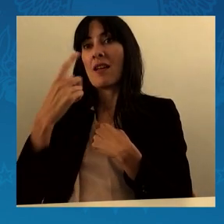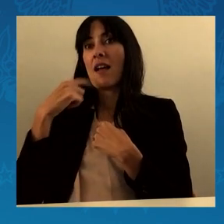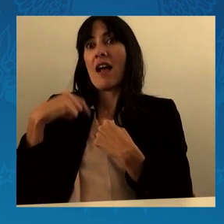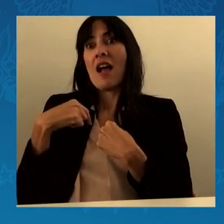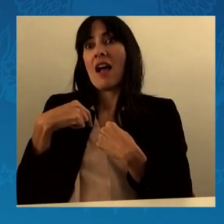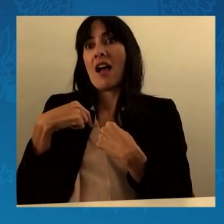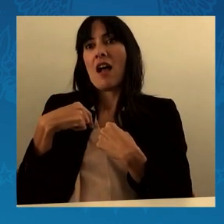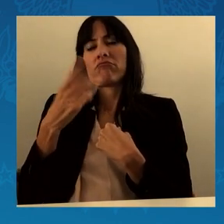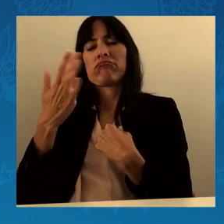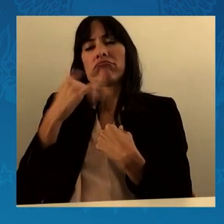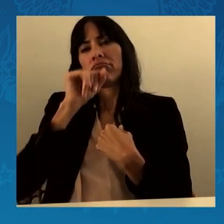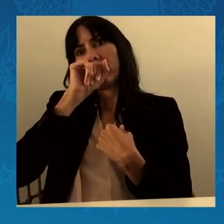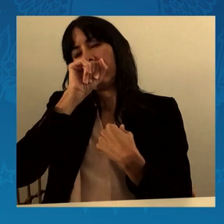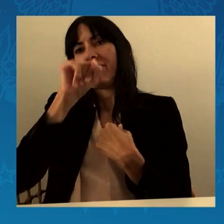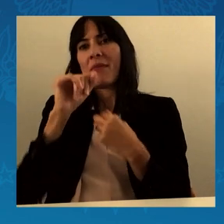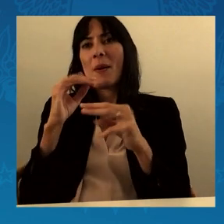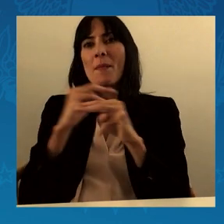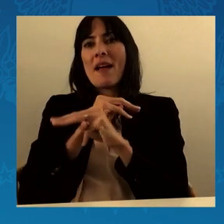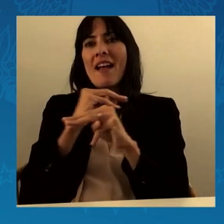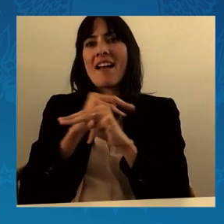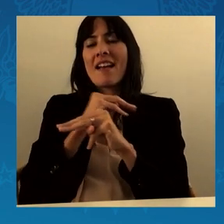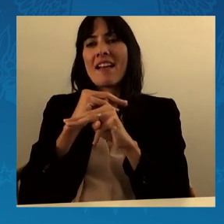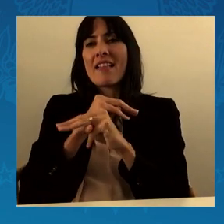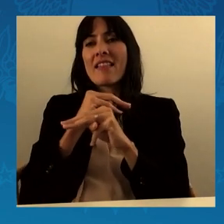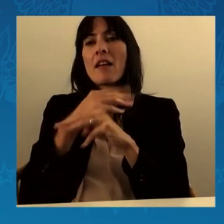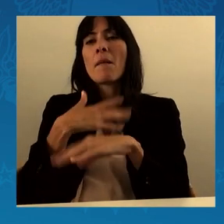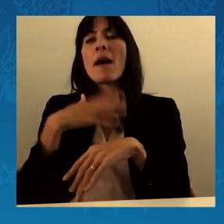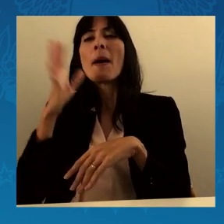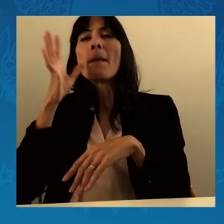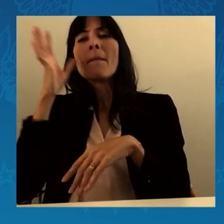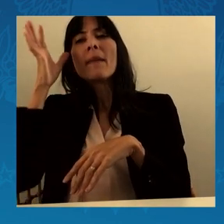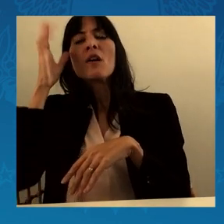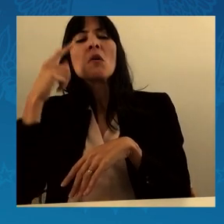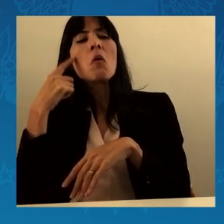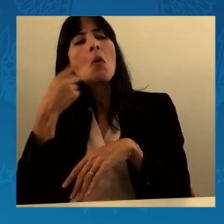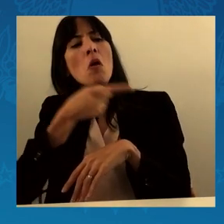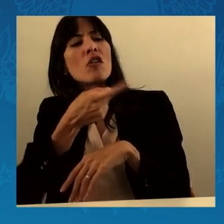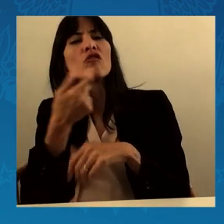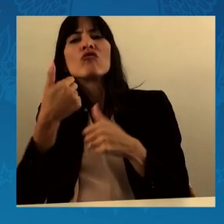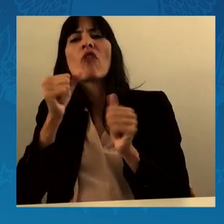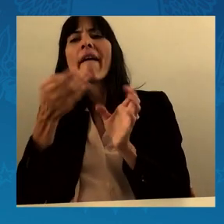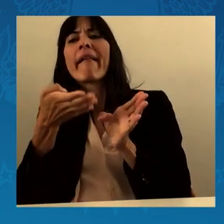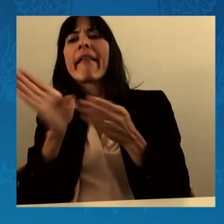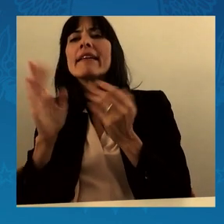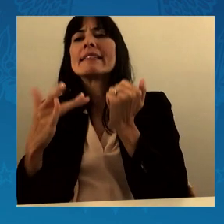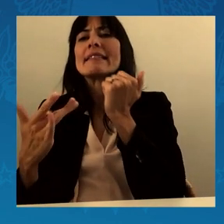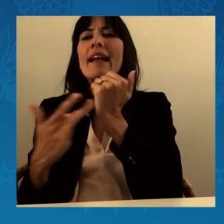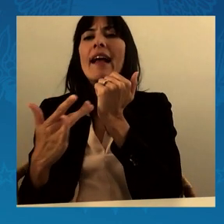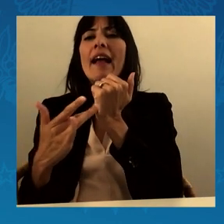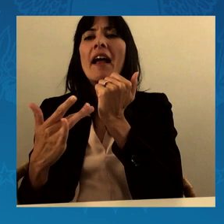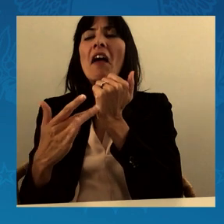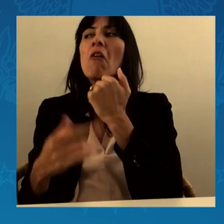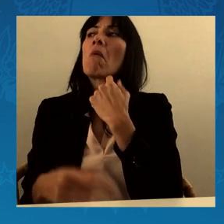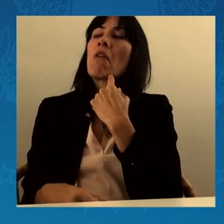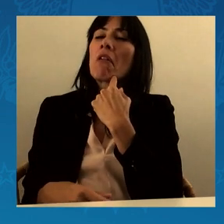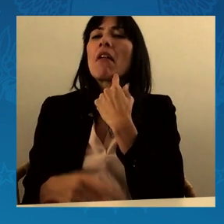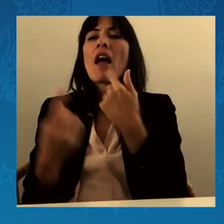I really said, oh, no, you should try something. And so in high school, I took a computer science Burisma. I absolutely loved it.